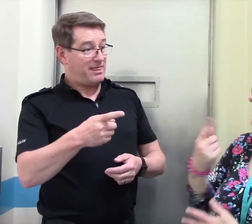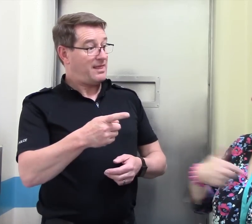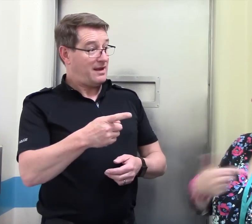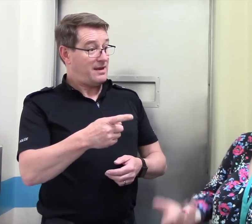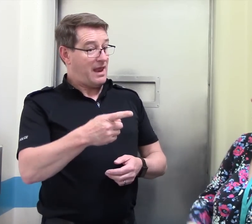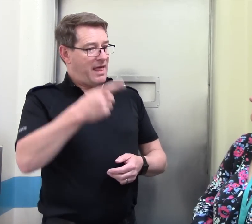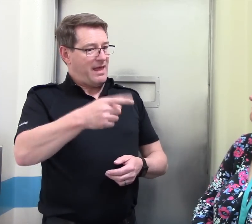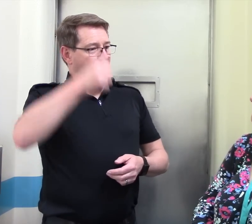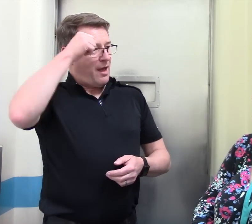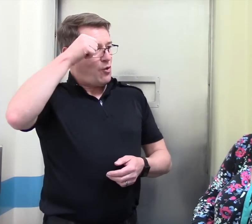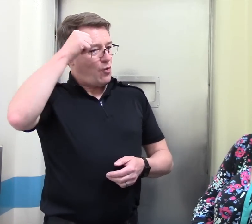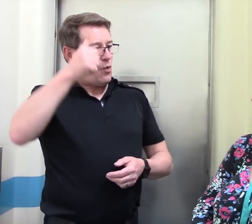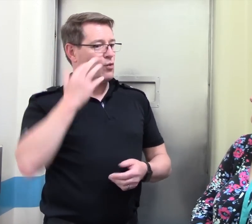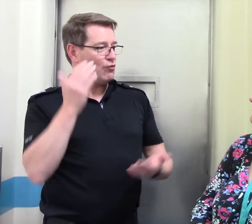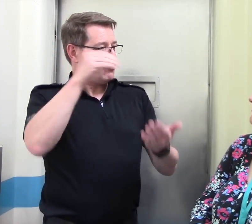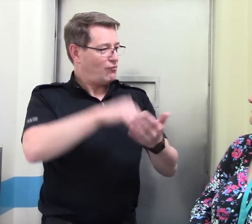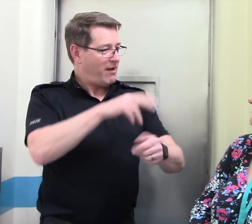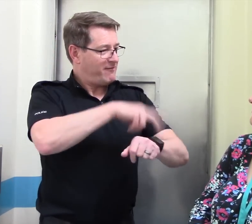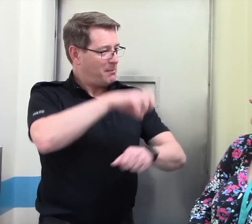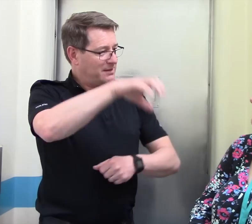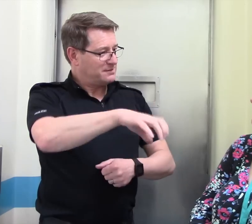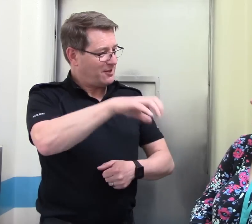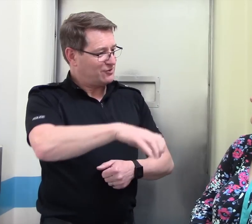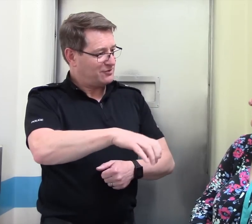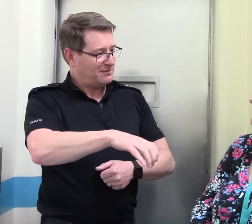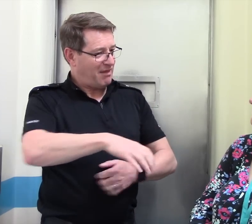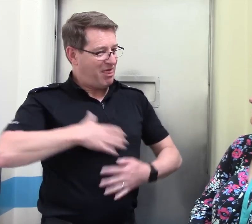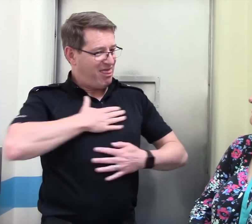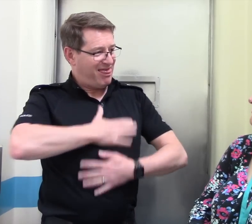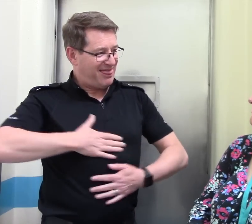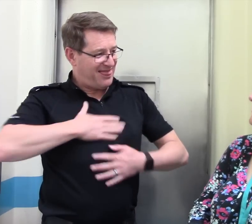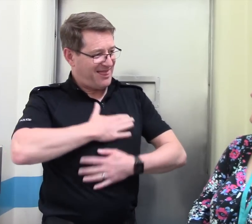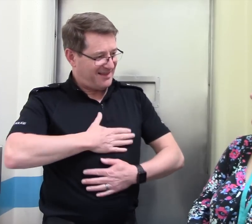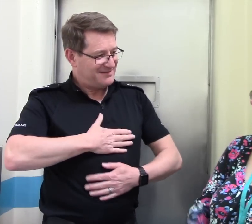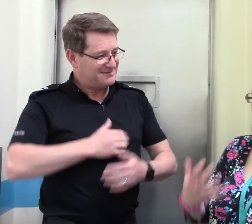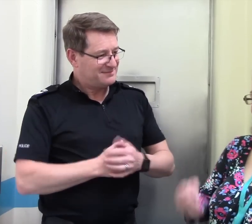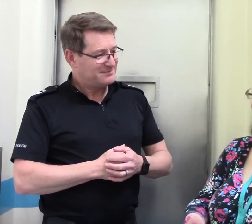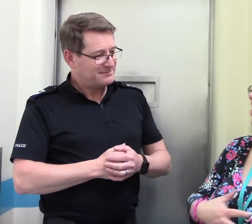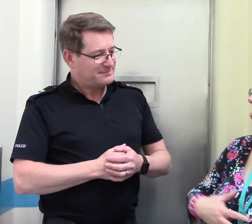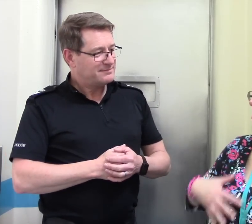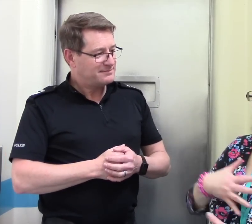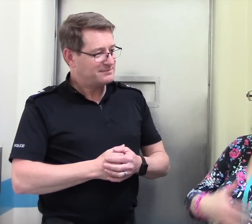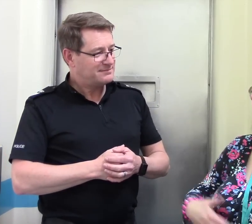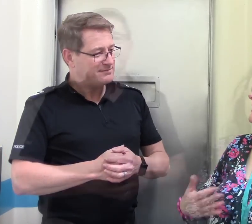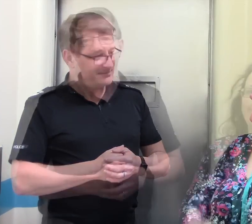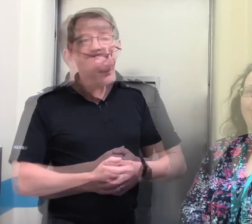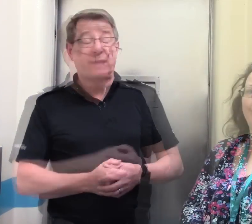Glen: And you felt nauseous when you arrived at the police station? Catherine: Yes, dreadful.